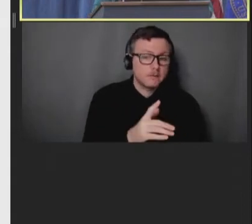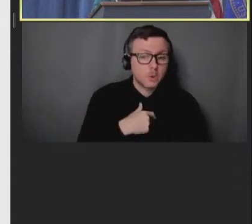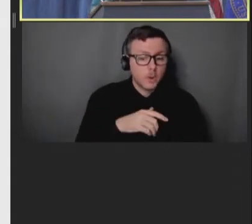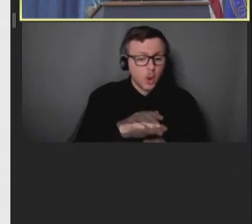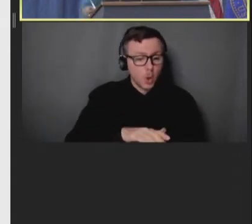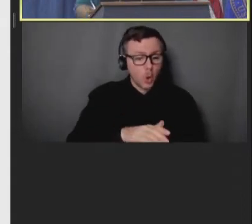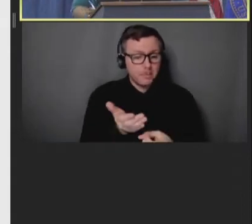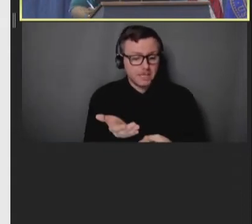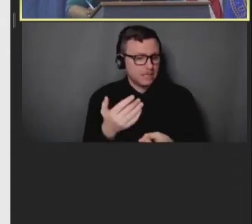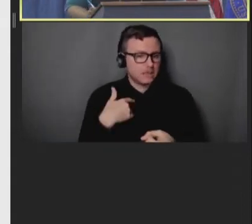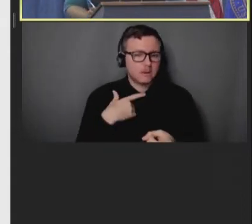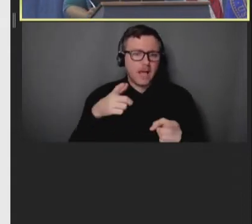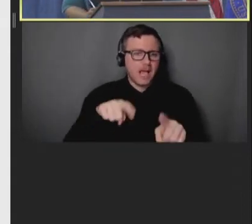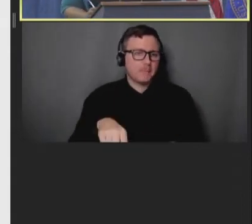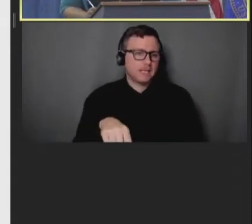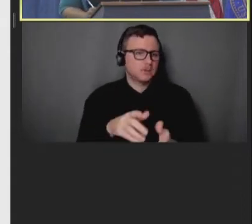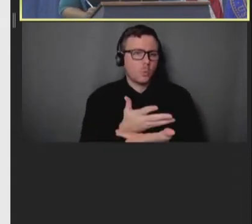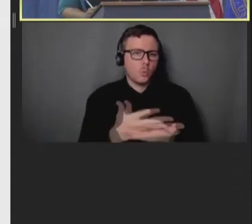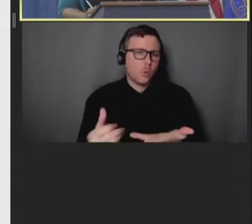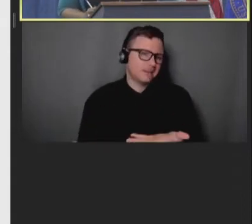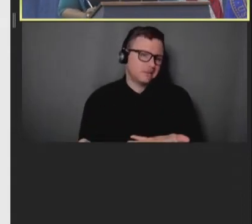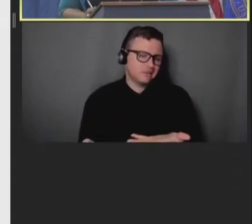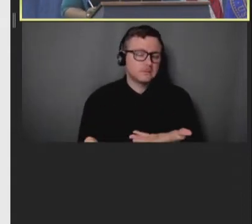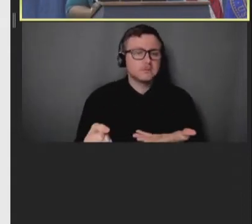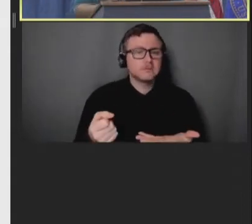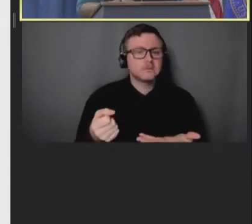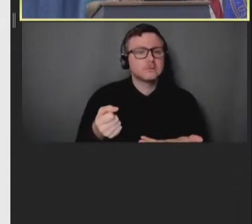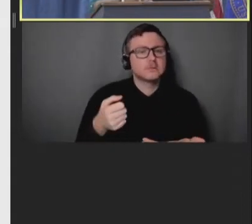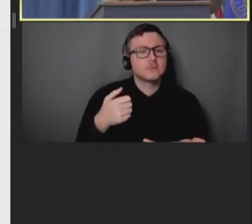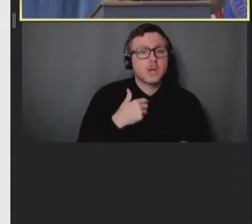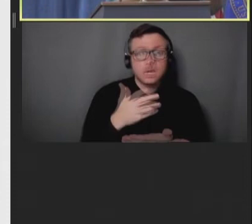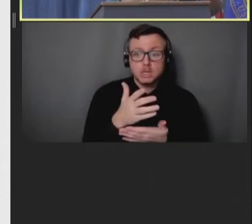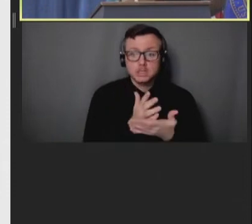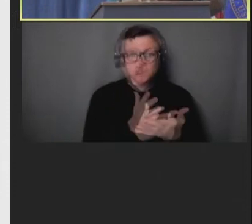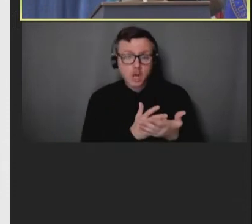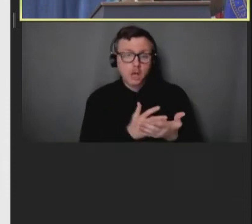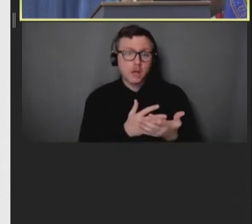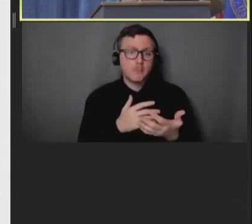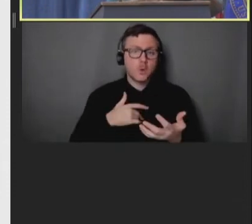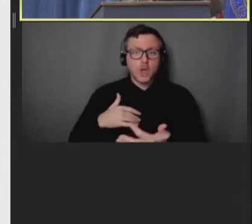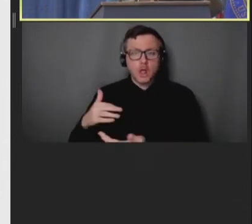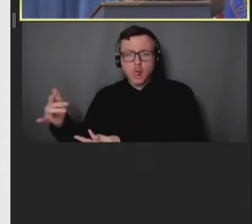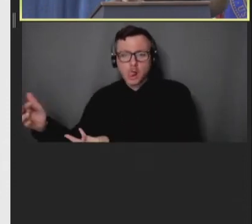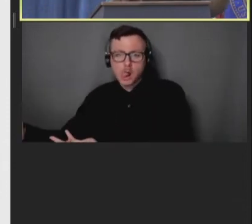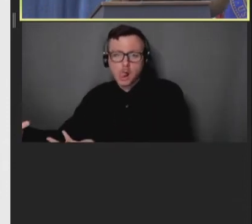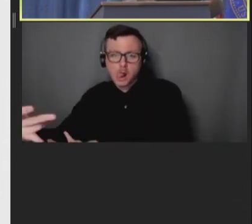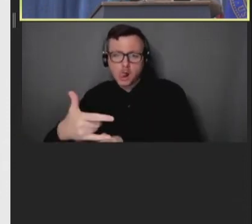it will go to waste." And so, we saw some waiting to, like, pool the appointments to get as many